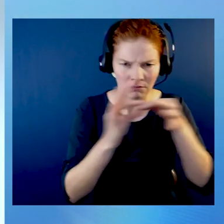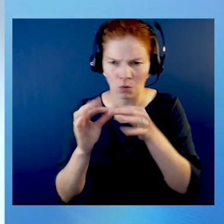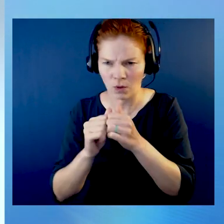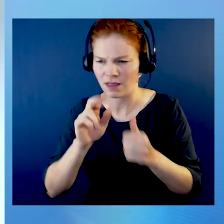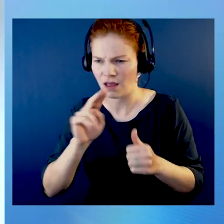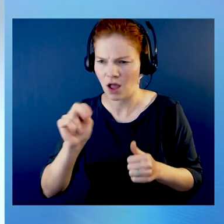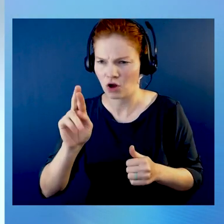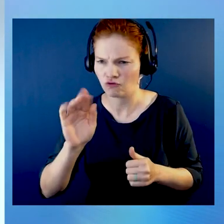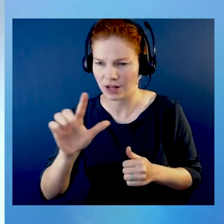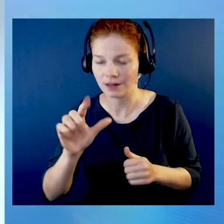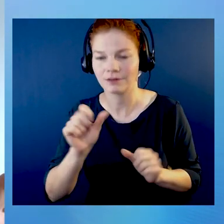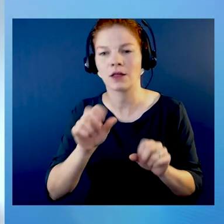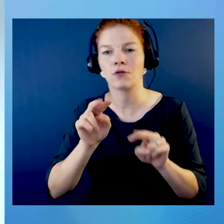Engine.com and you can find